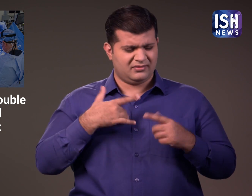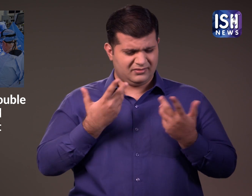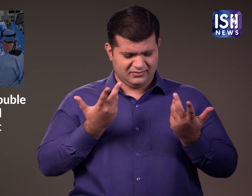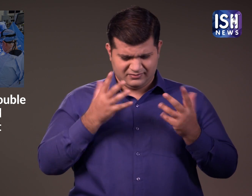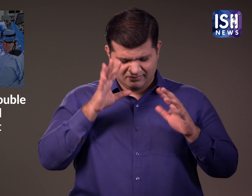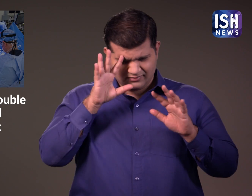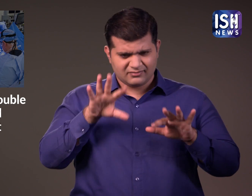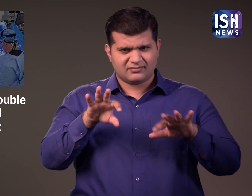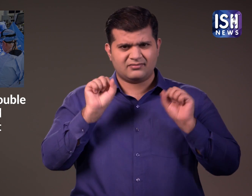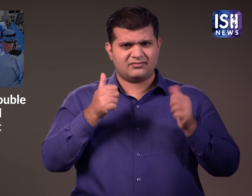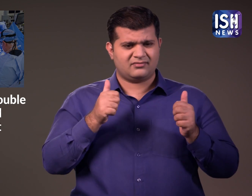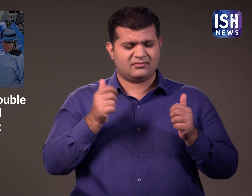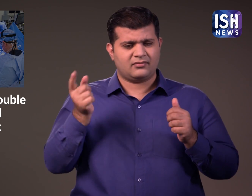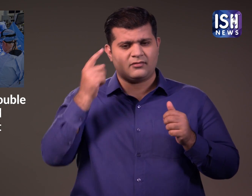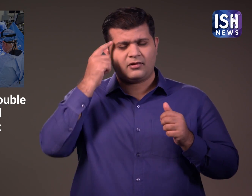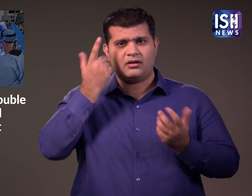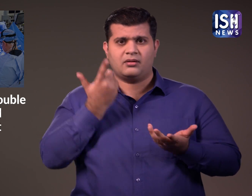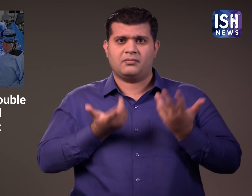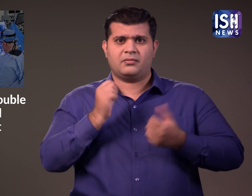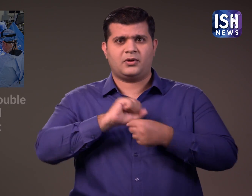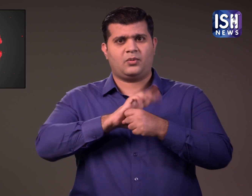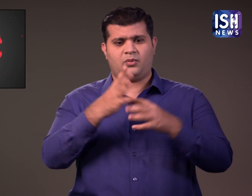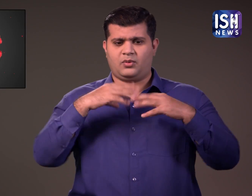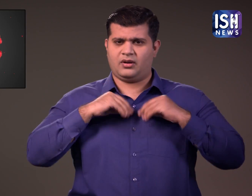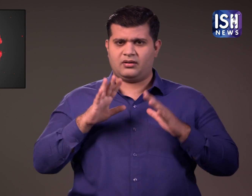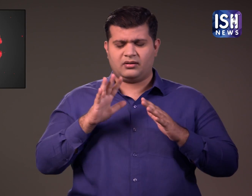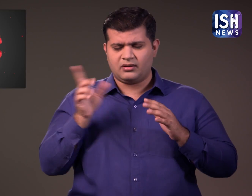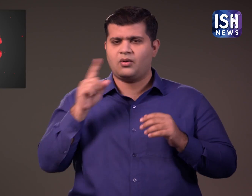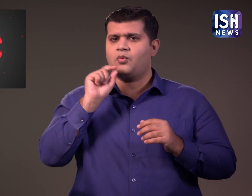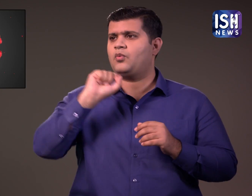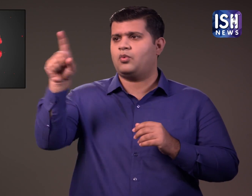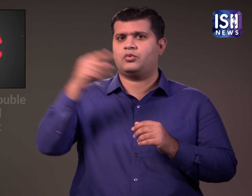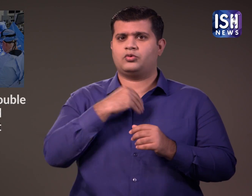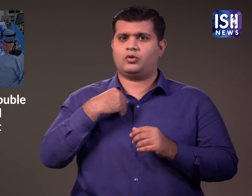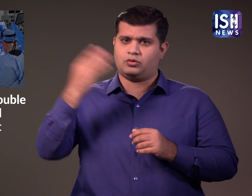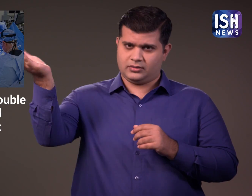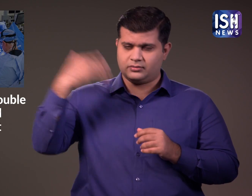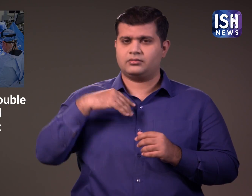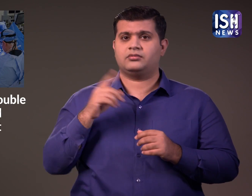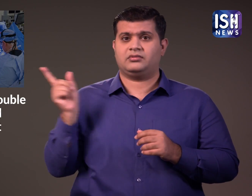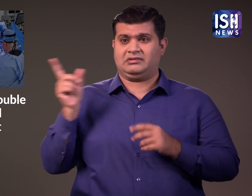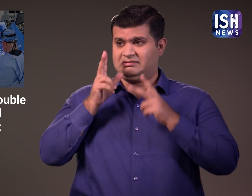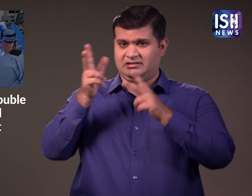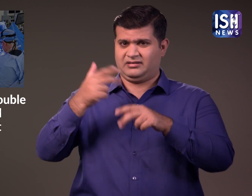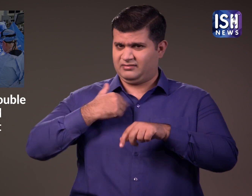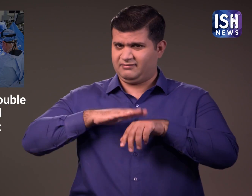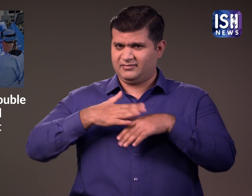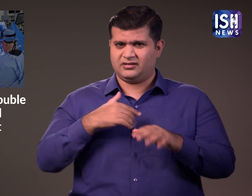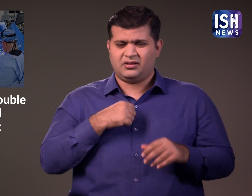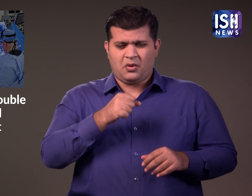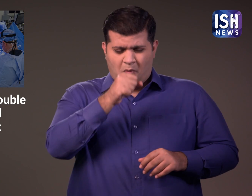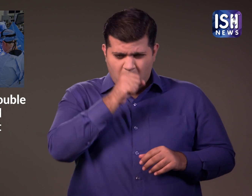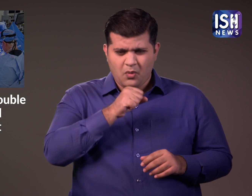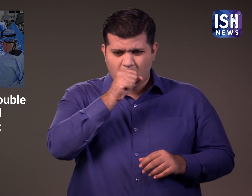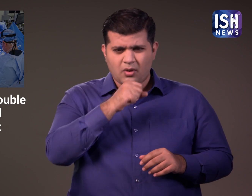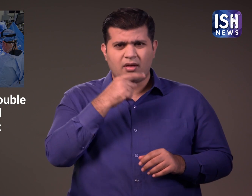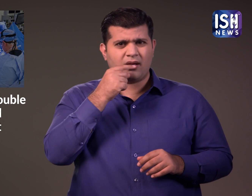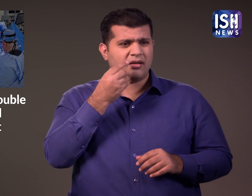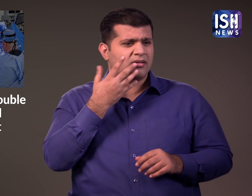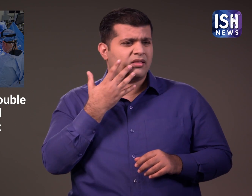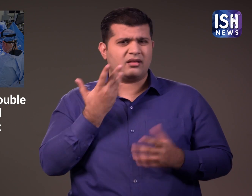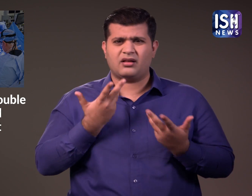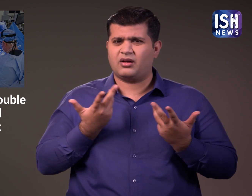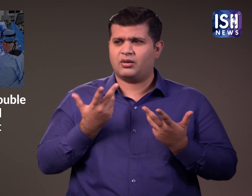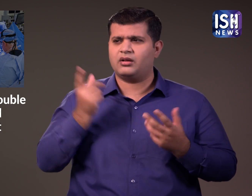At first, he assumed it was Covid, but called his doctor when he coughed up blood.